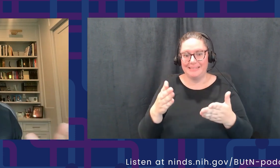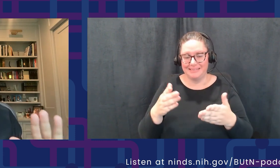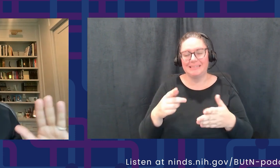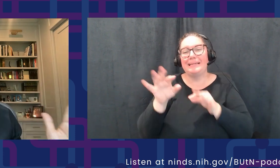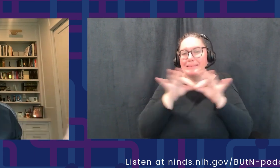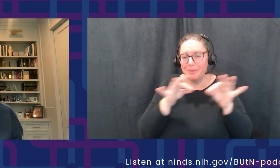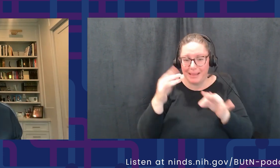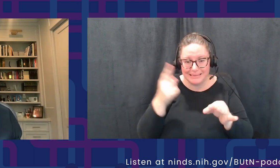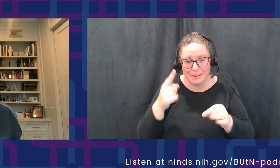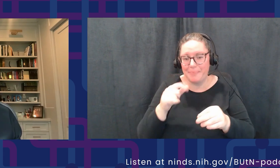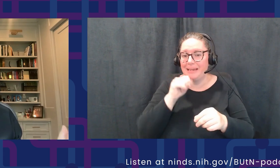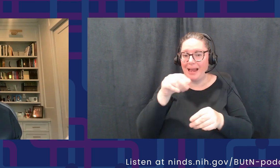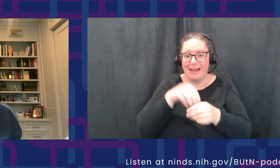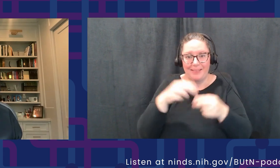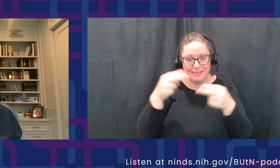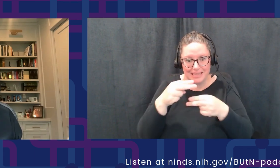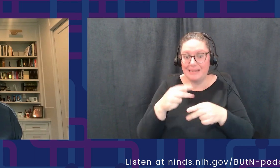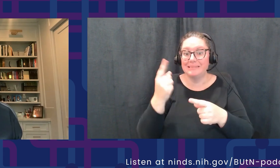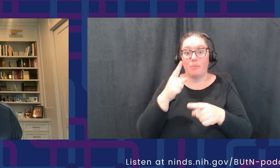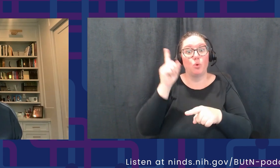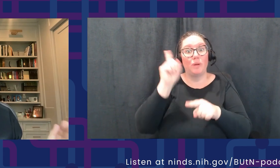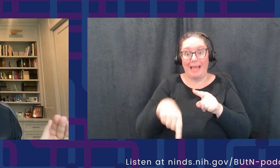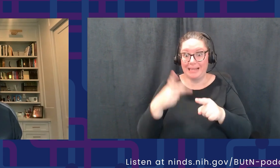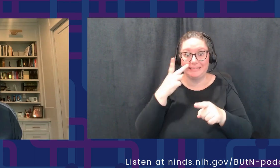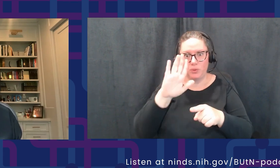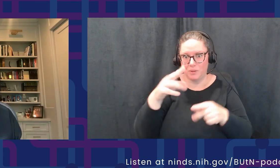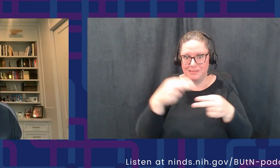that's not in the slide, someone who can't see your slide is lost.